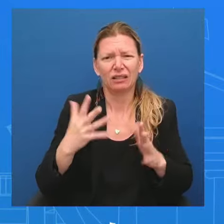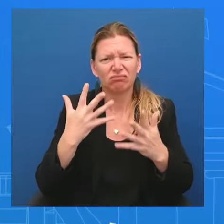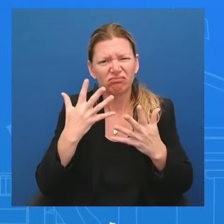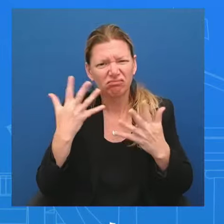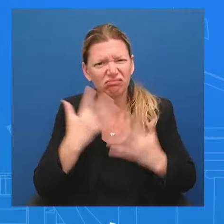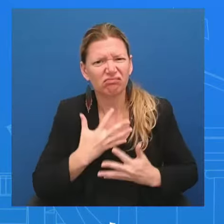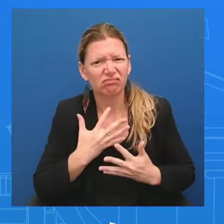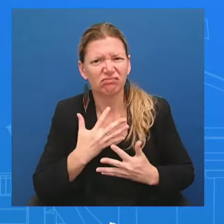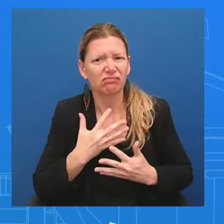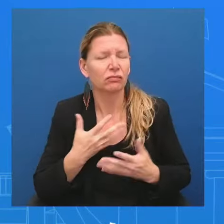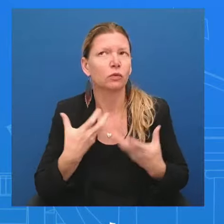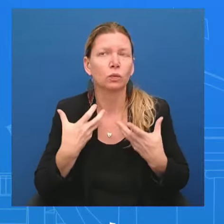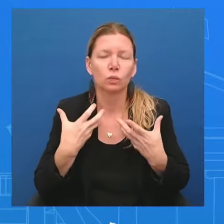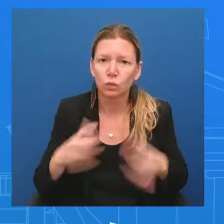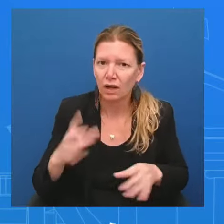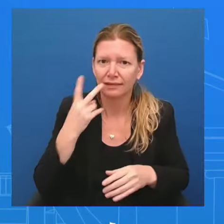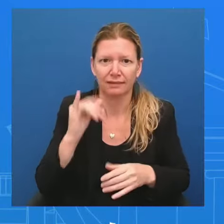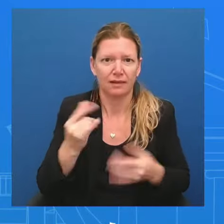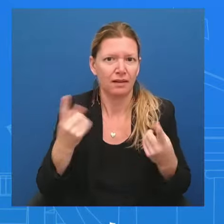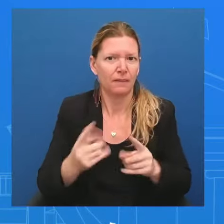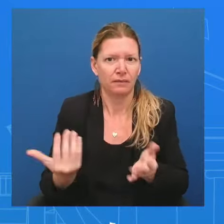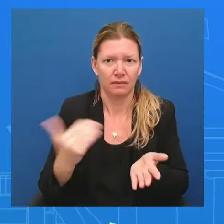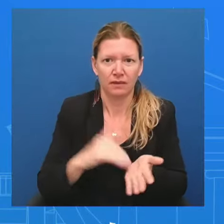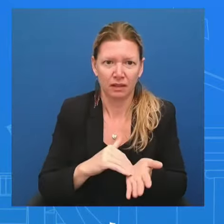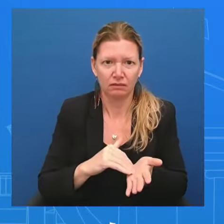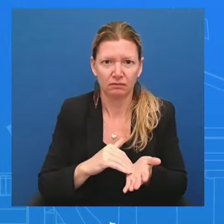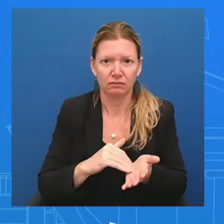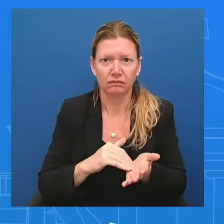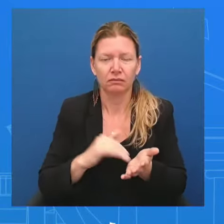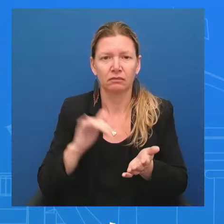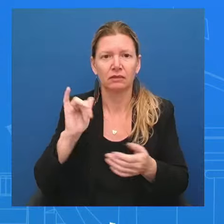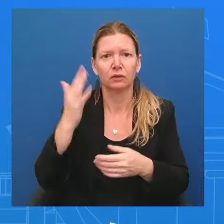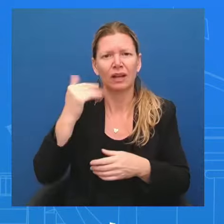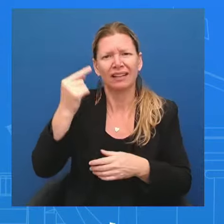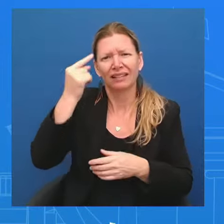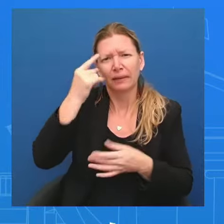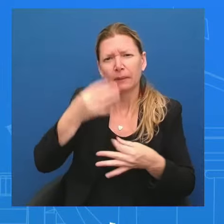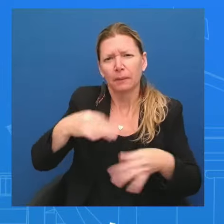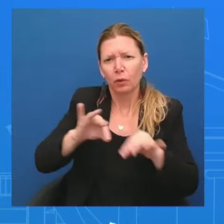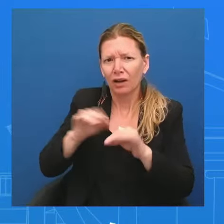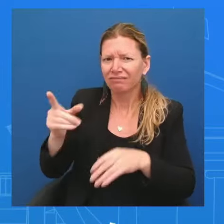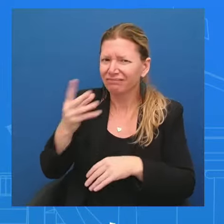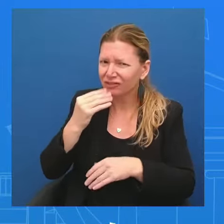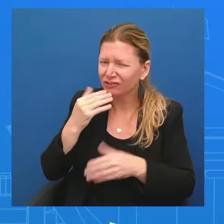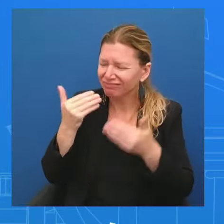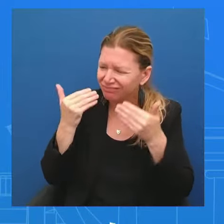for the Israelis to investigate this fully, completely, and be transparent about it, and more importantly,